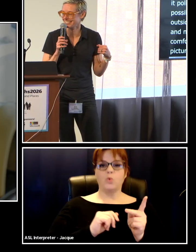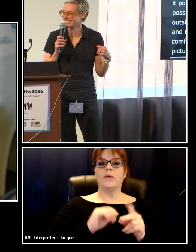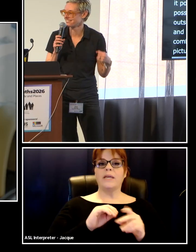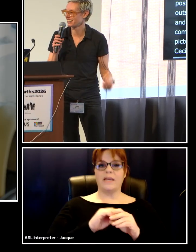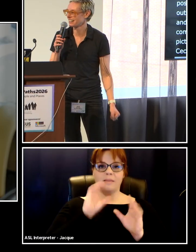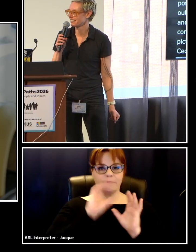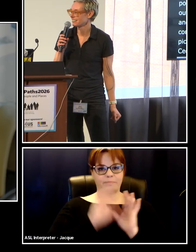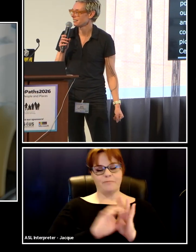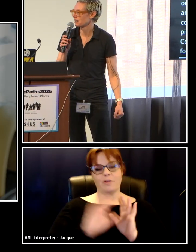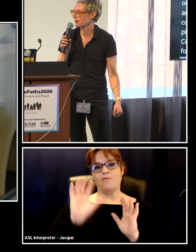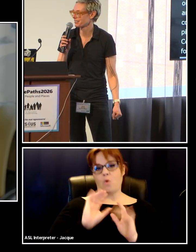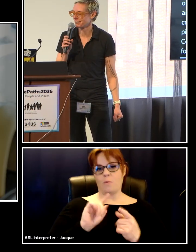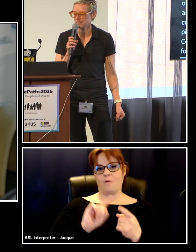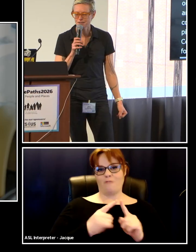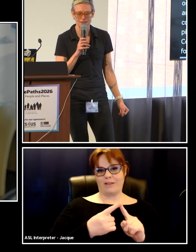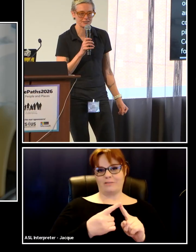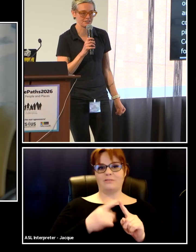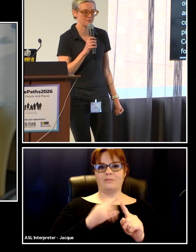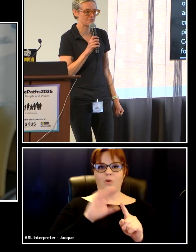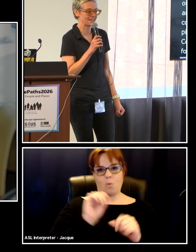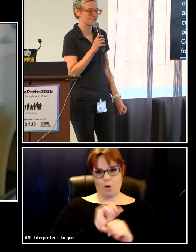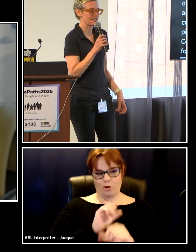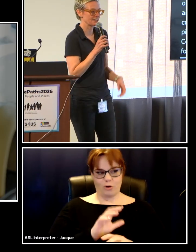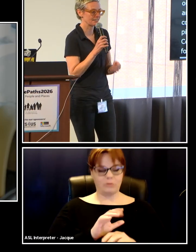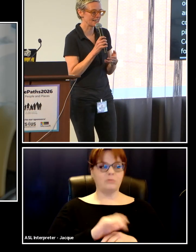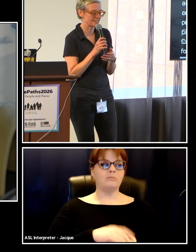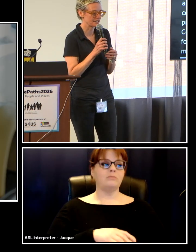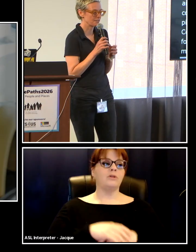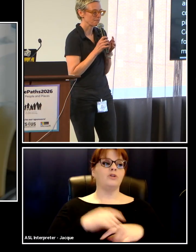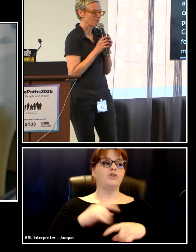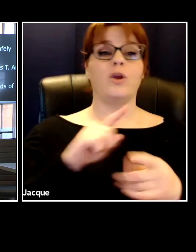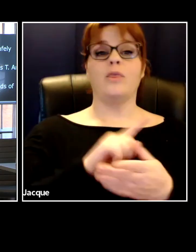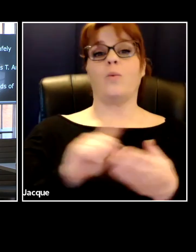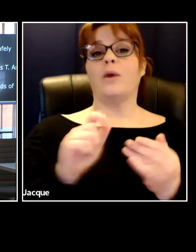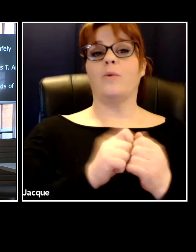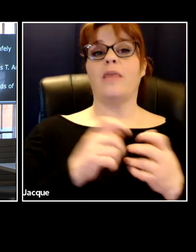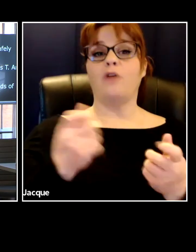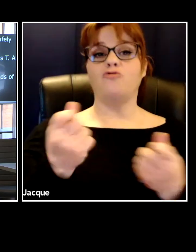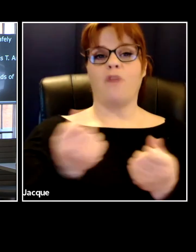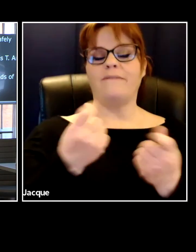friends of mine on a paratransit vehicle during week without driving last year. Um, so does anyone